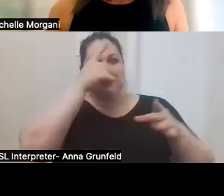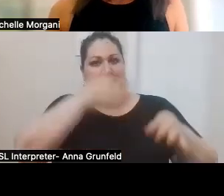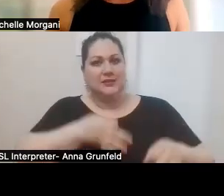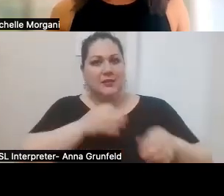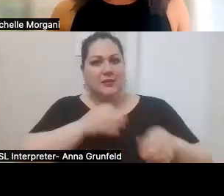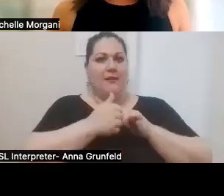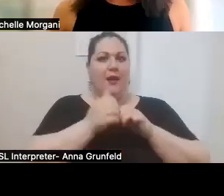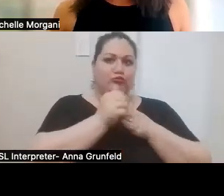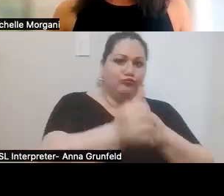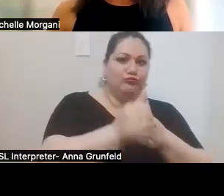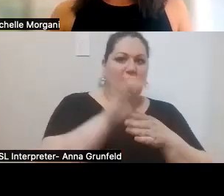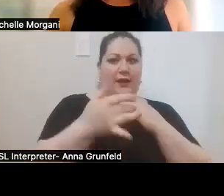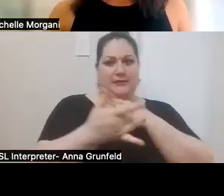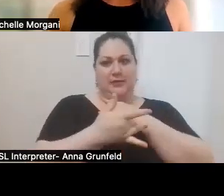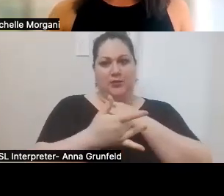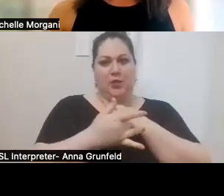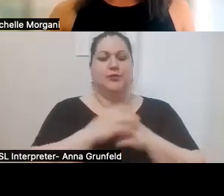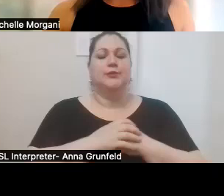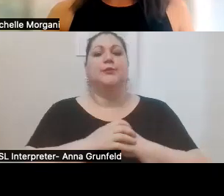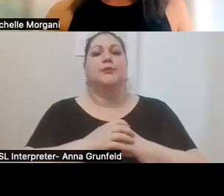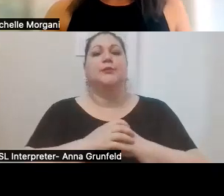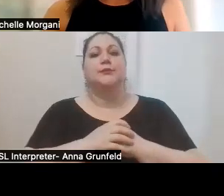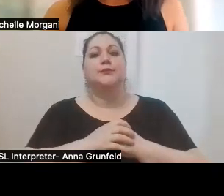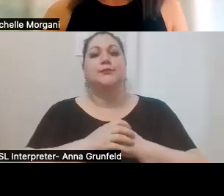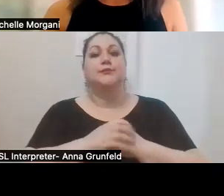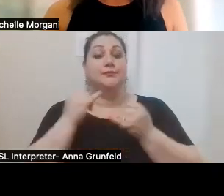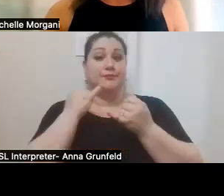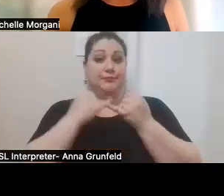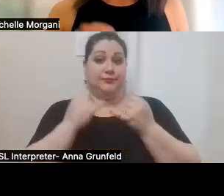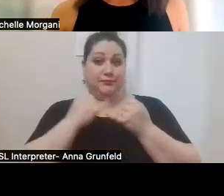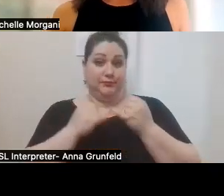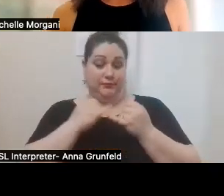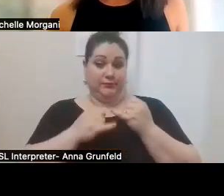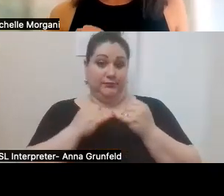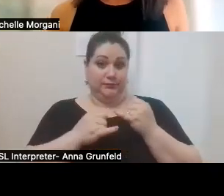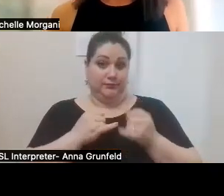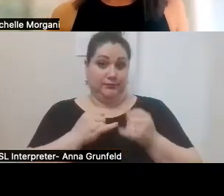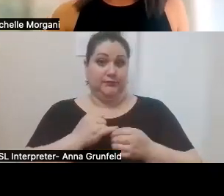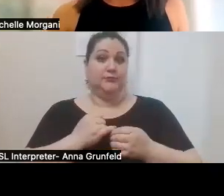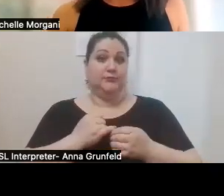And then lastly, we of course are really engaging in the field of studies.